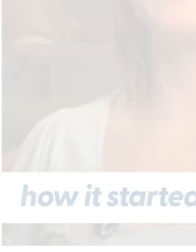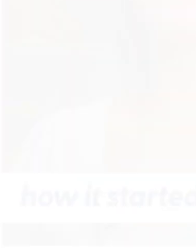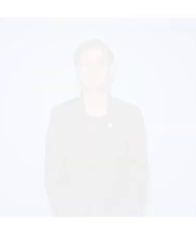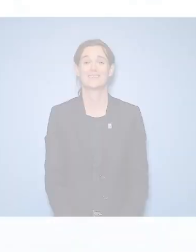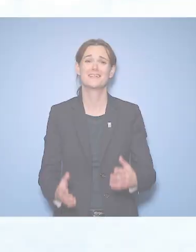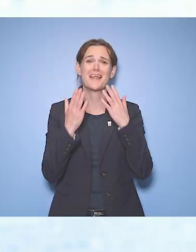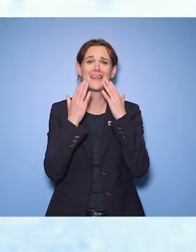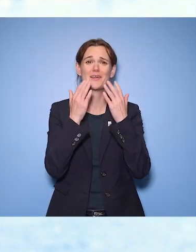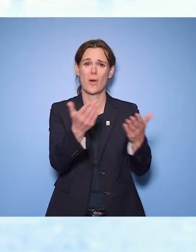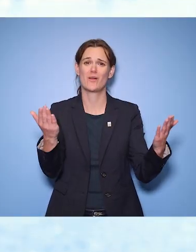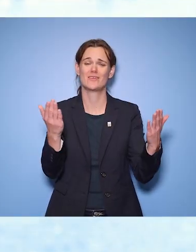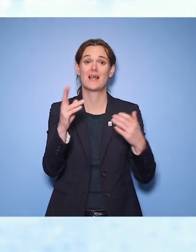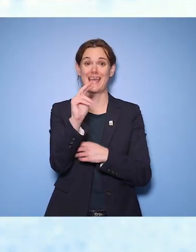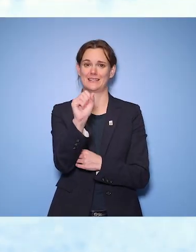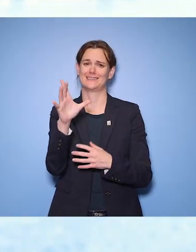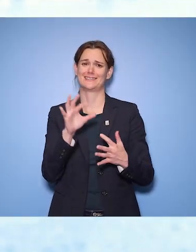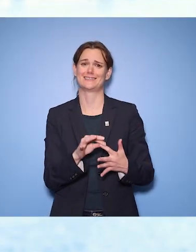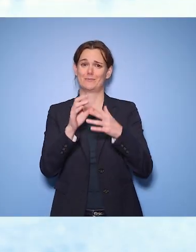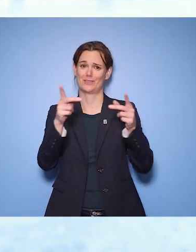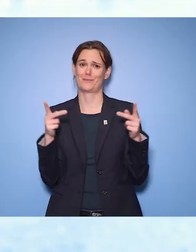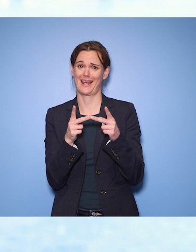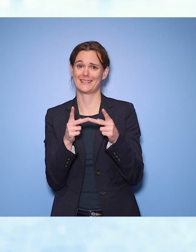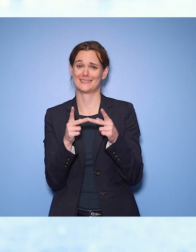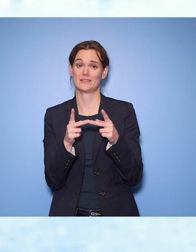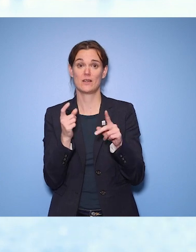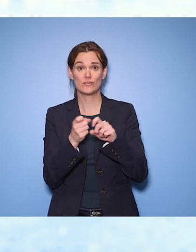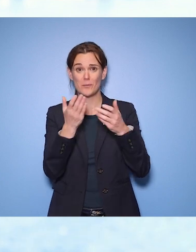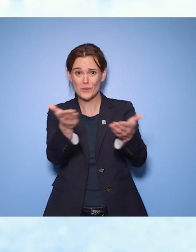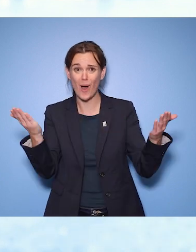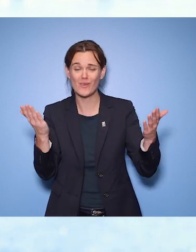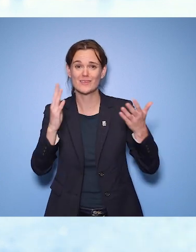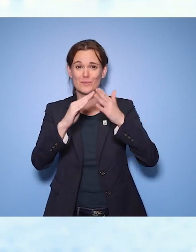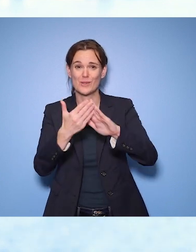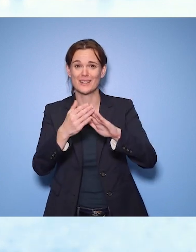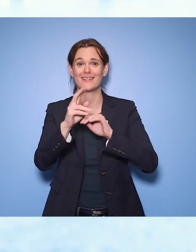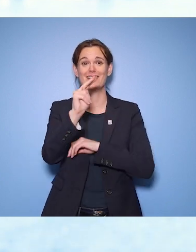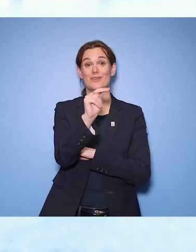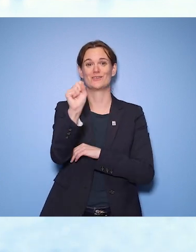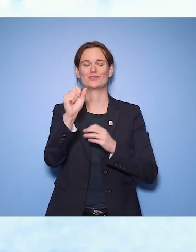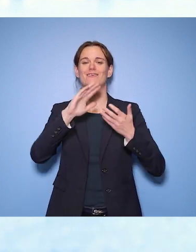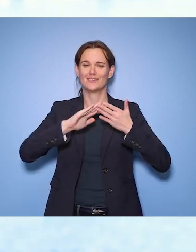Thank you all for making NSCC the special place it is, truly Nova scotia's Community College.